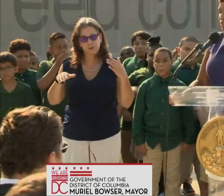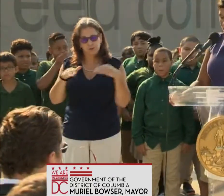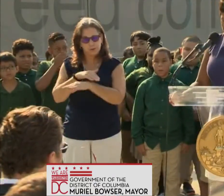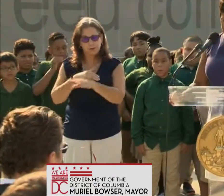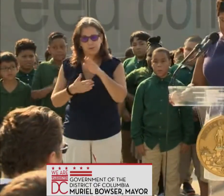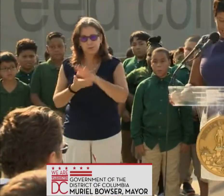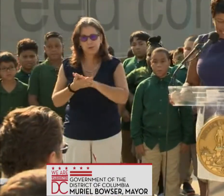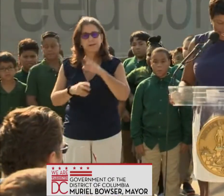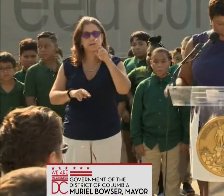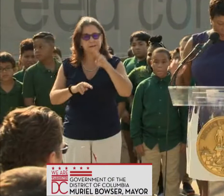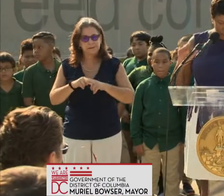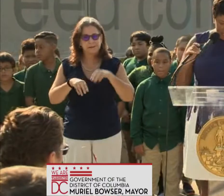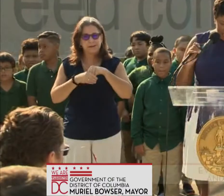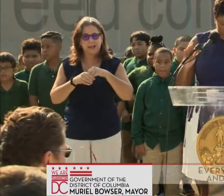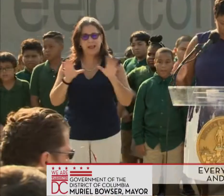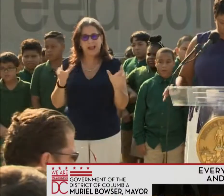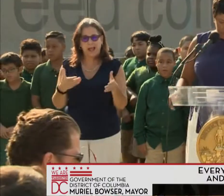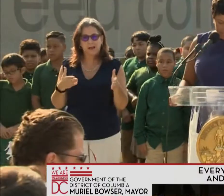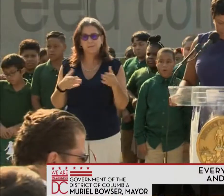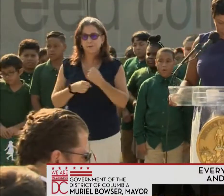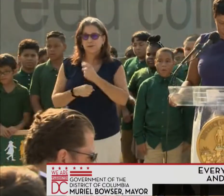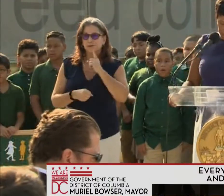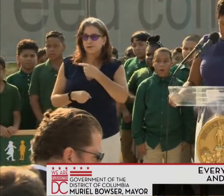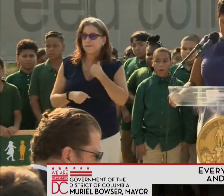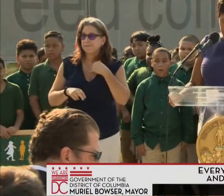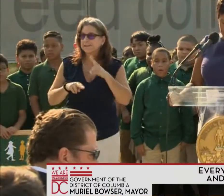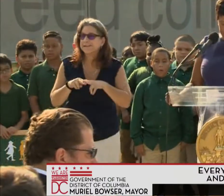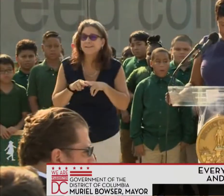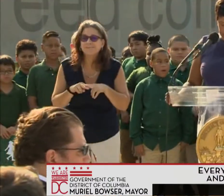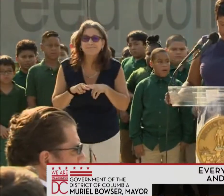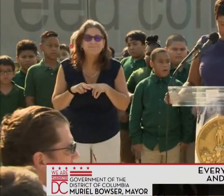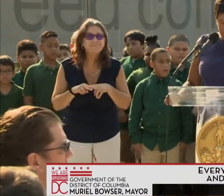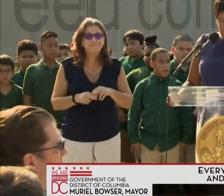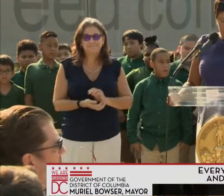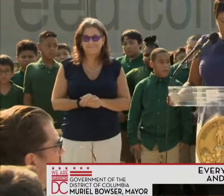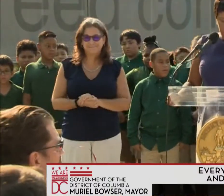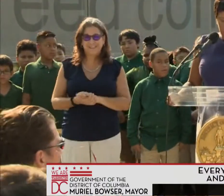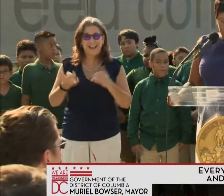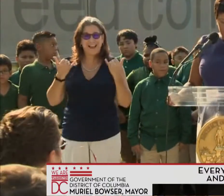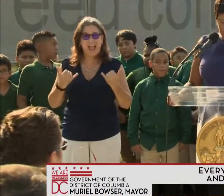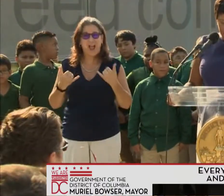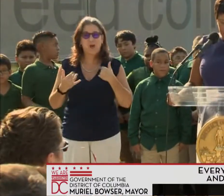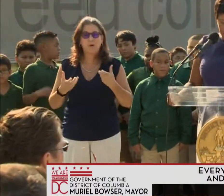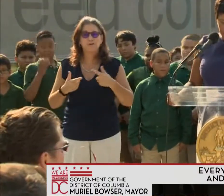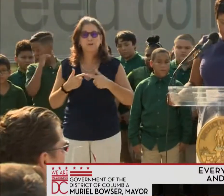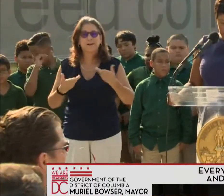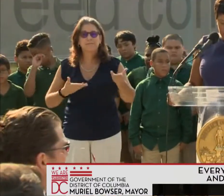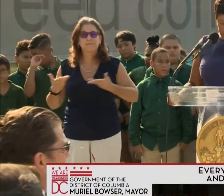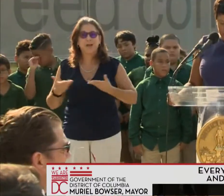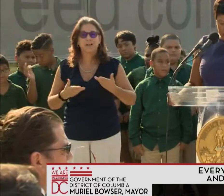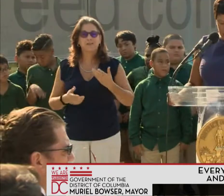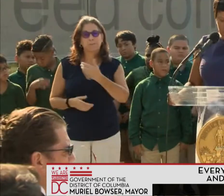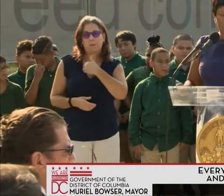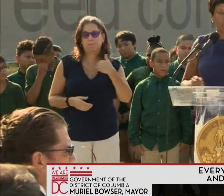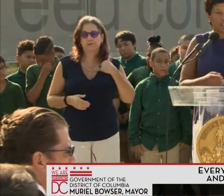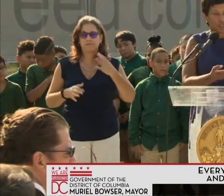Marie read and now I would like to invite members of my team we're going to invite up deputy mayor Niles and Chancellor